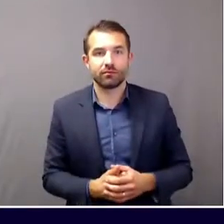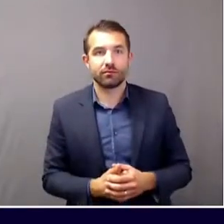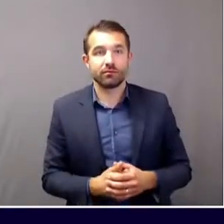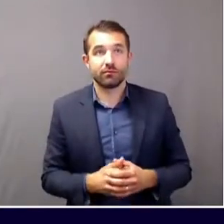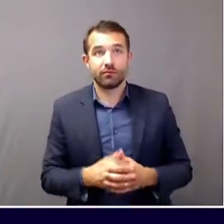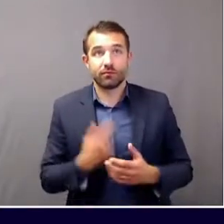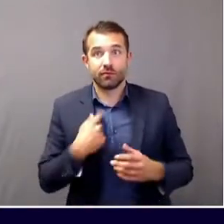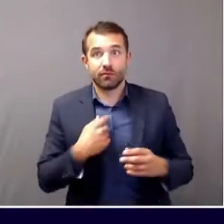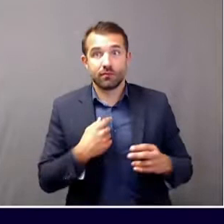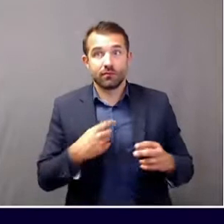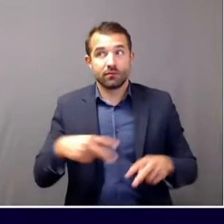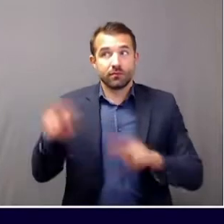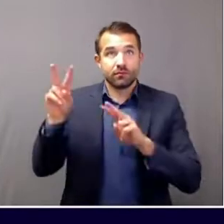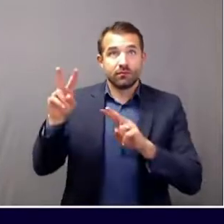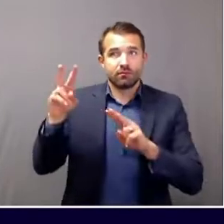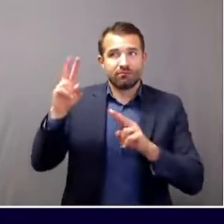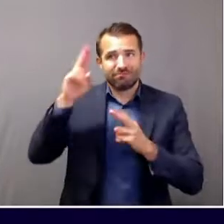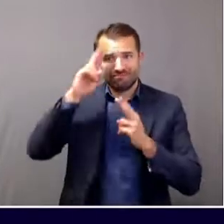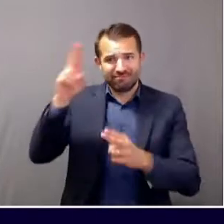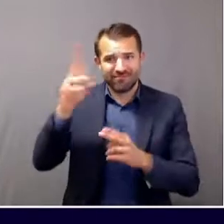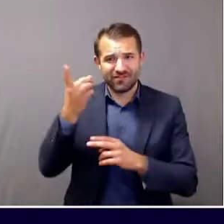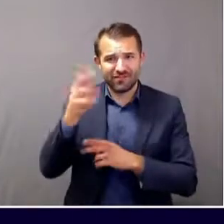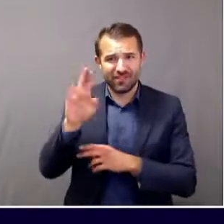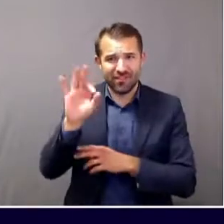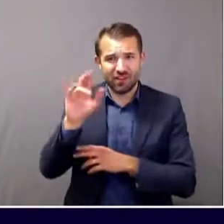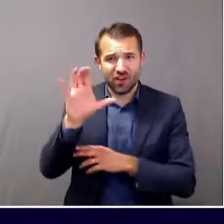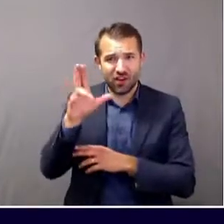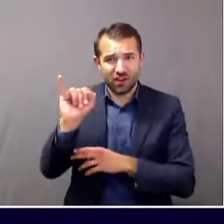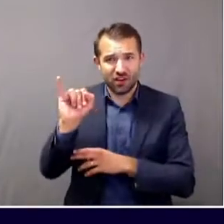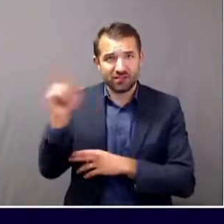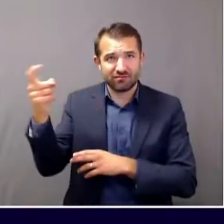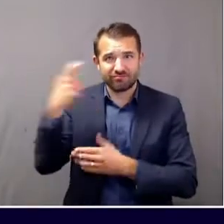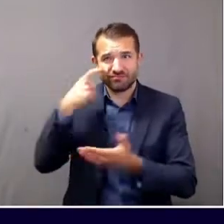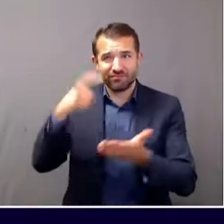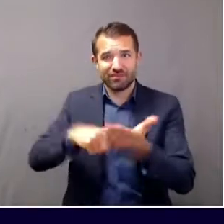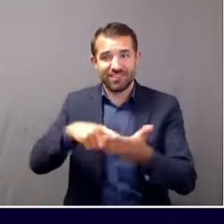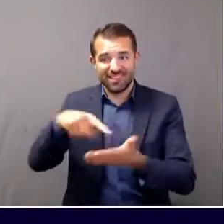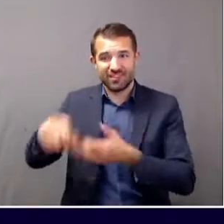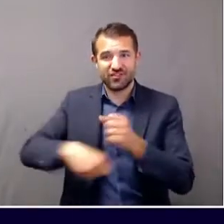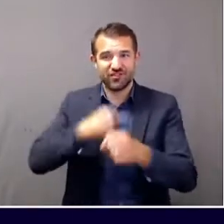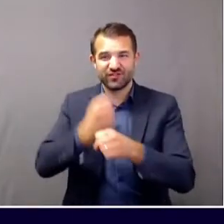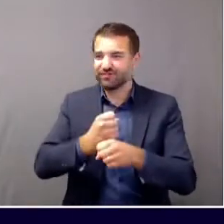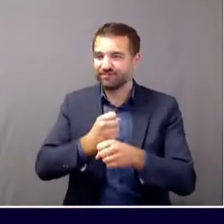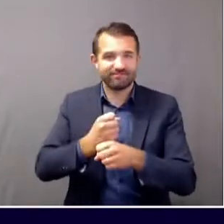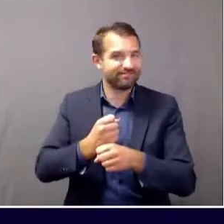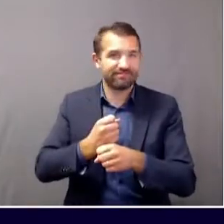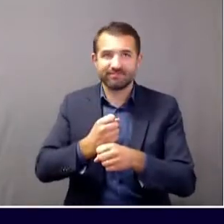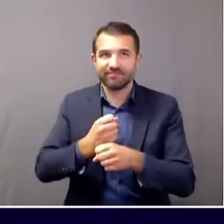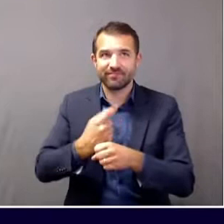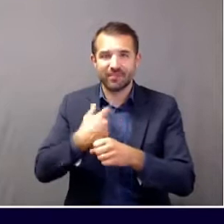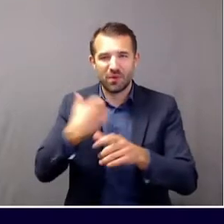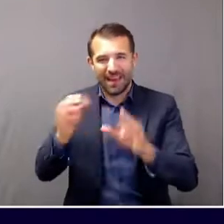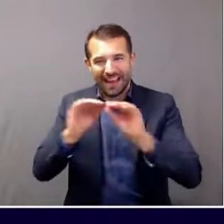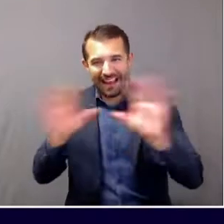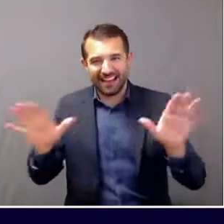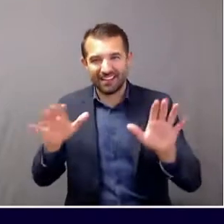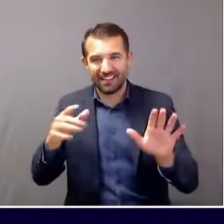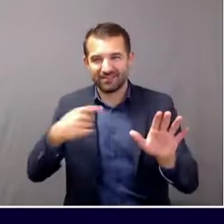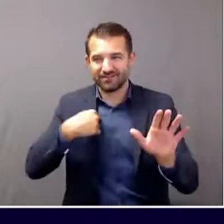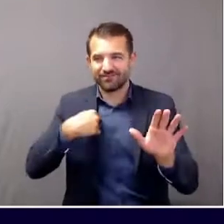himself acknowledged that internet when I watch him say it